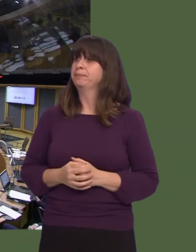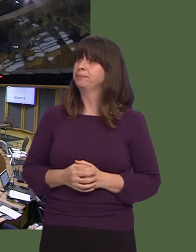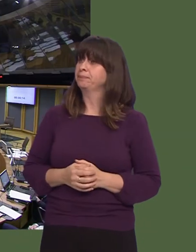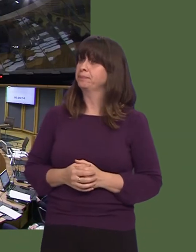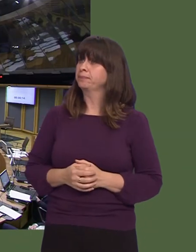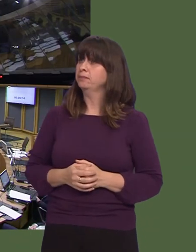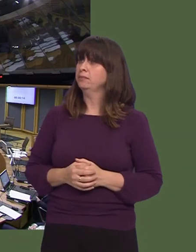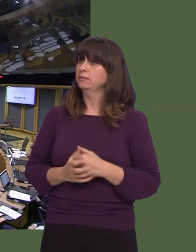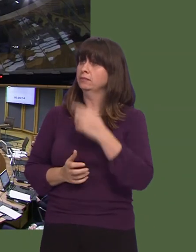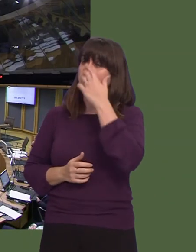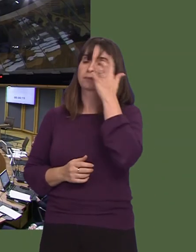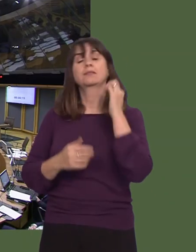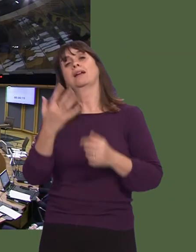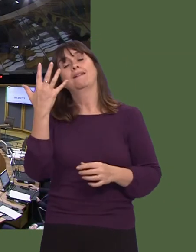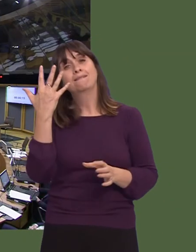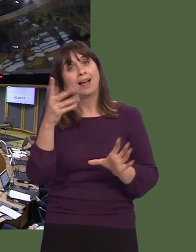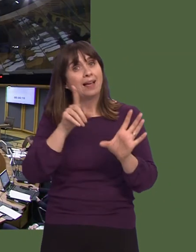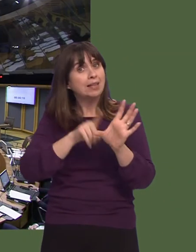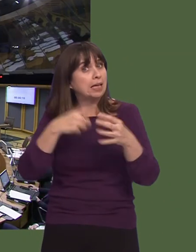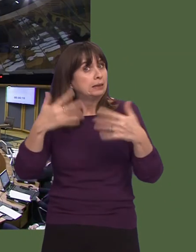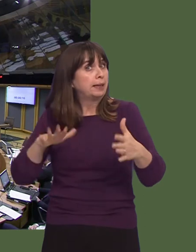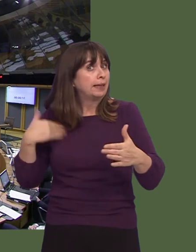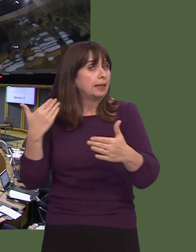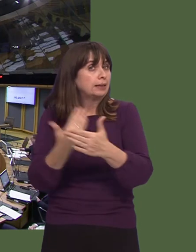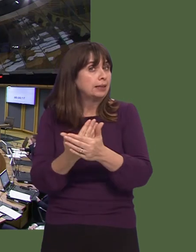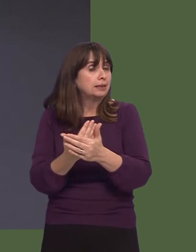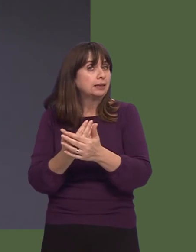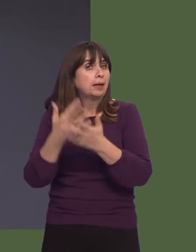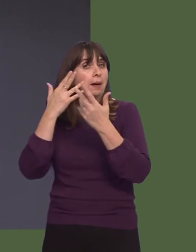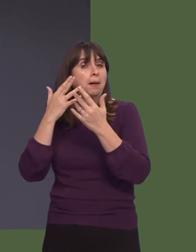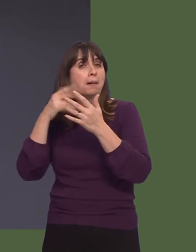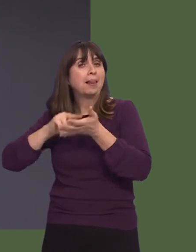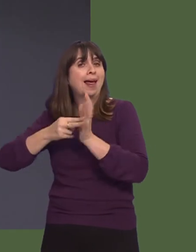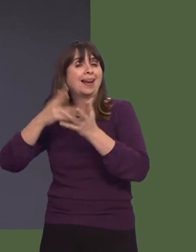erbyn hyn ers i'r Arolygiaeth Gynllunio fynnu bod Wrecsam, neu wrthod cynnig cynllun datblygu